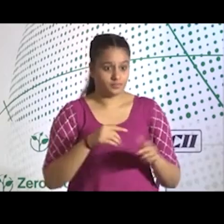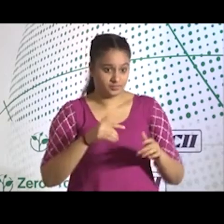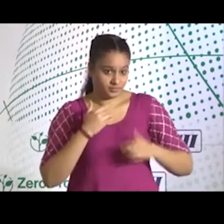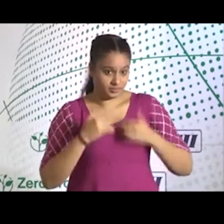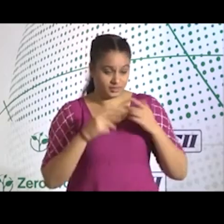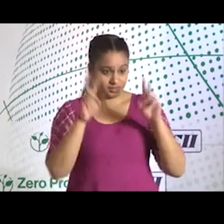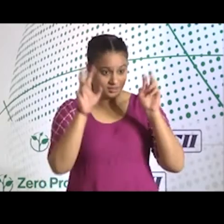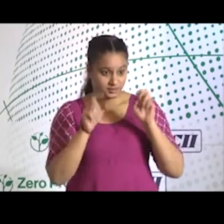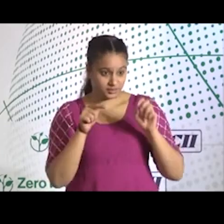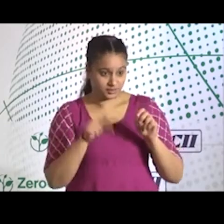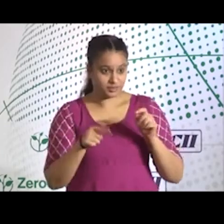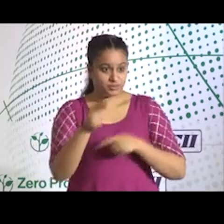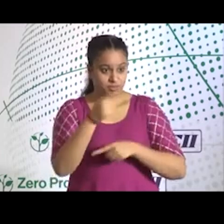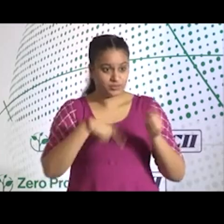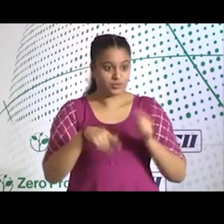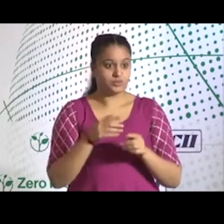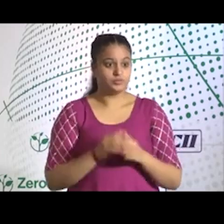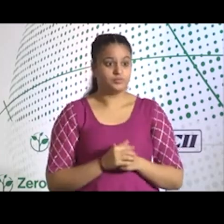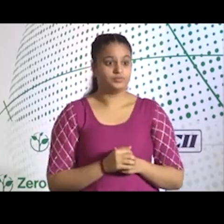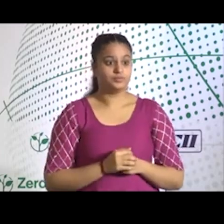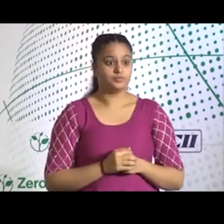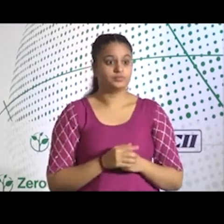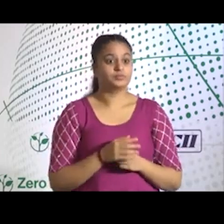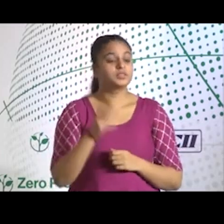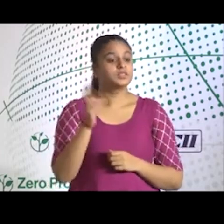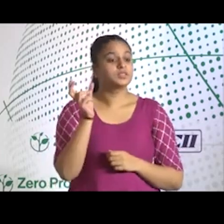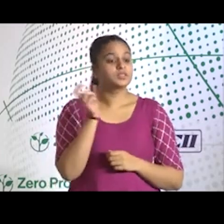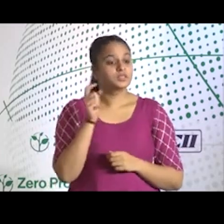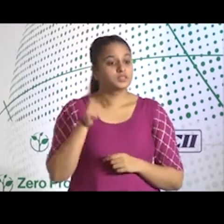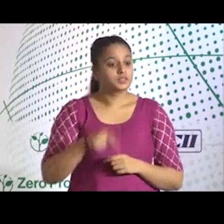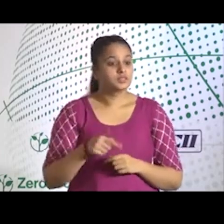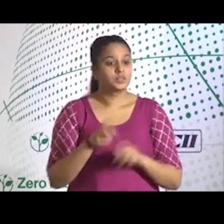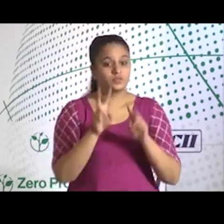to be amongst all of you to listen to our four panelists.